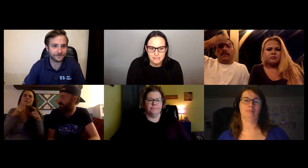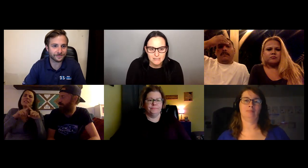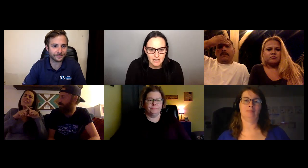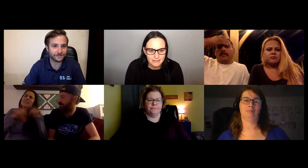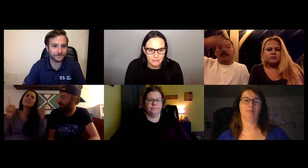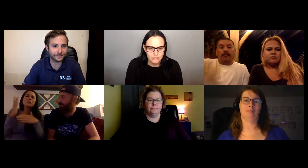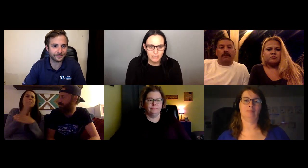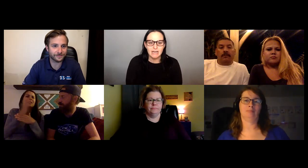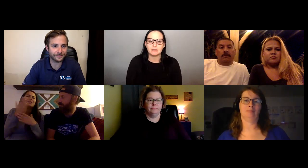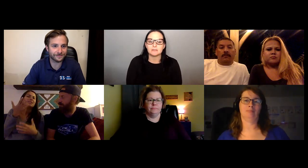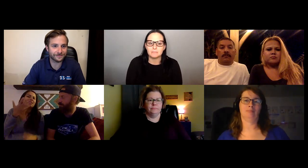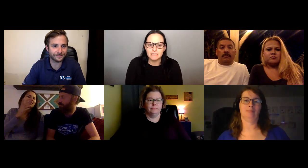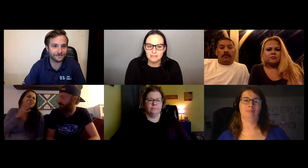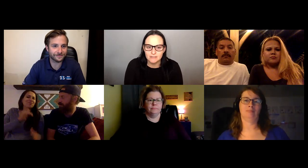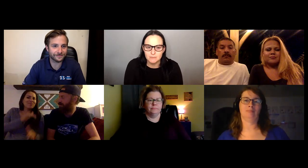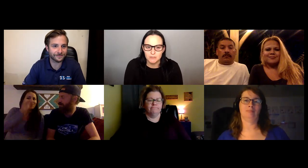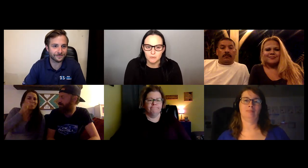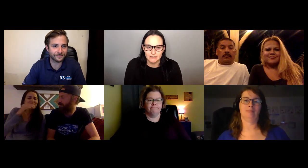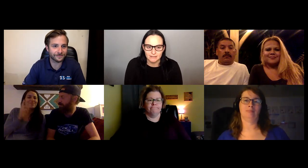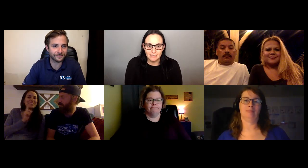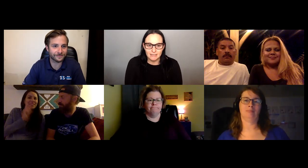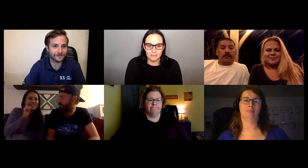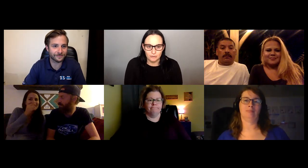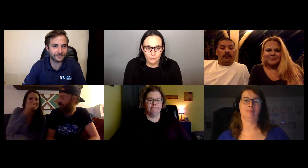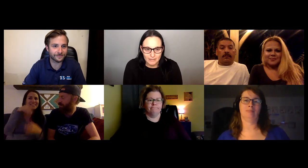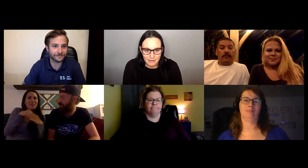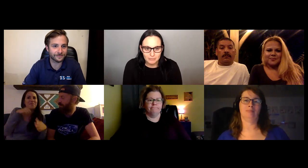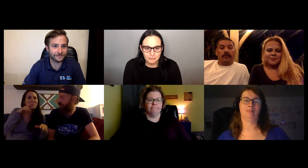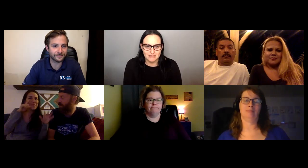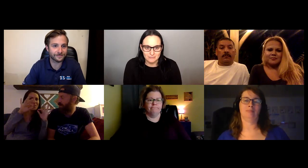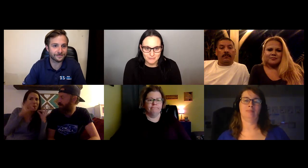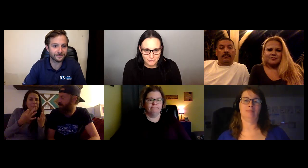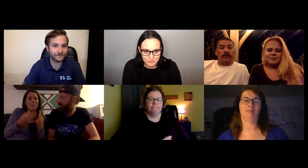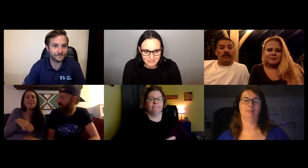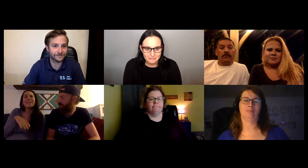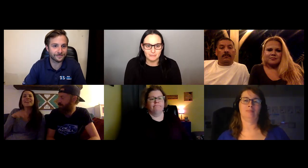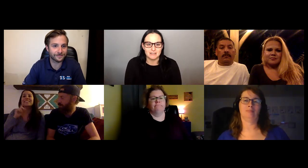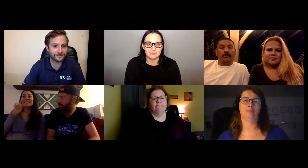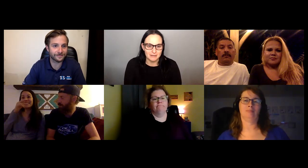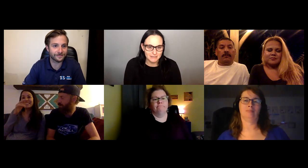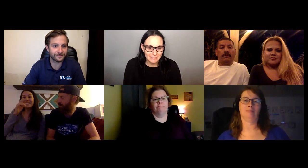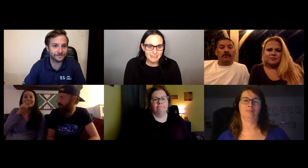sign language i mean it was a big difference between you know growing up with deaf children